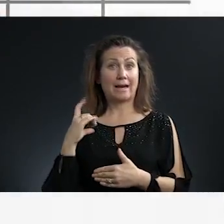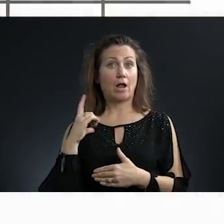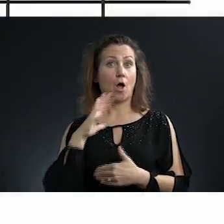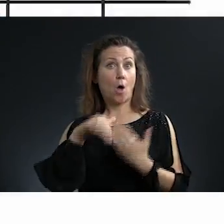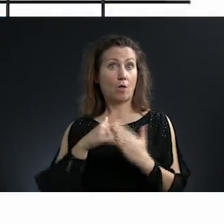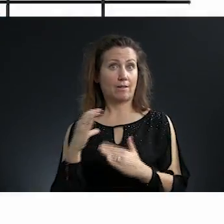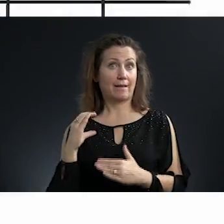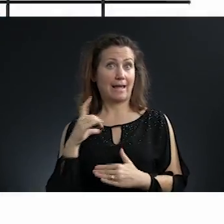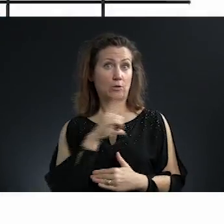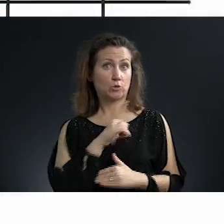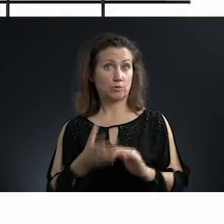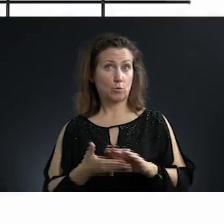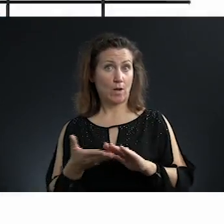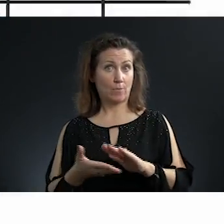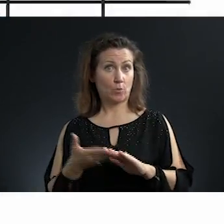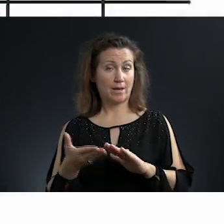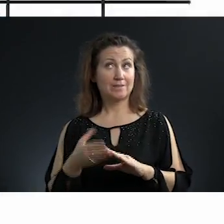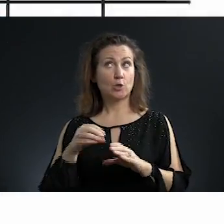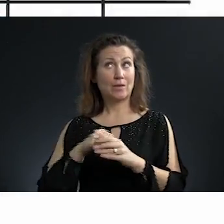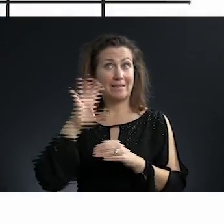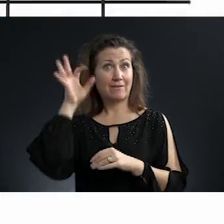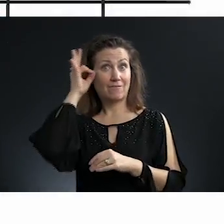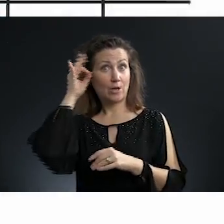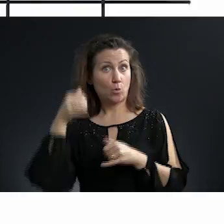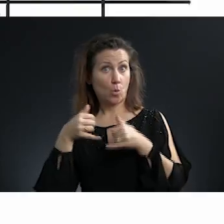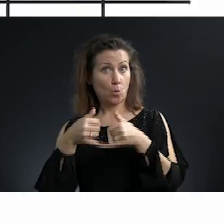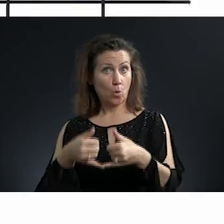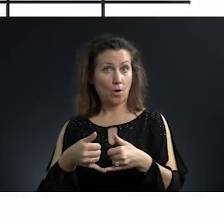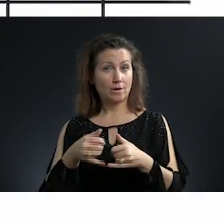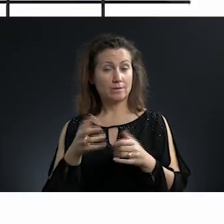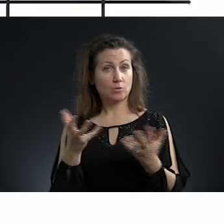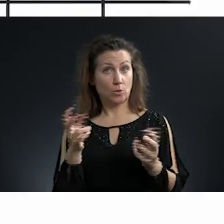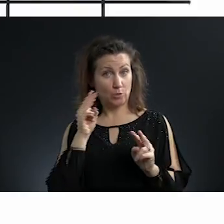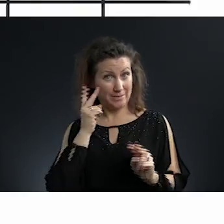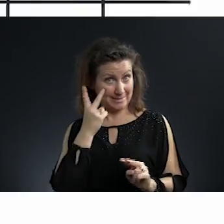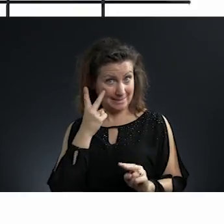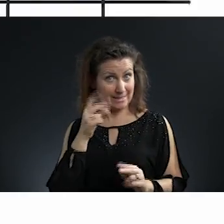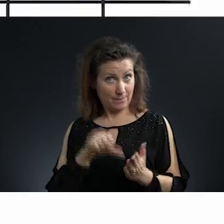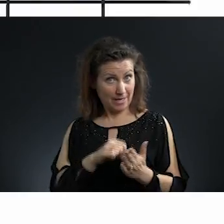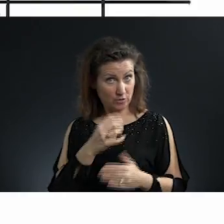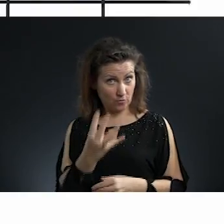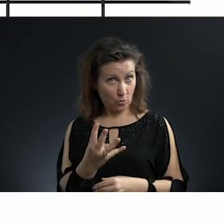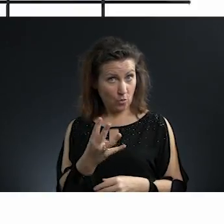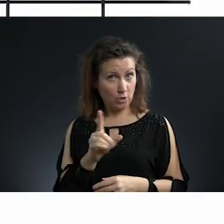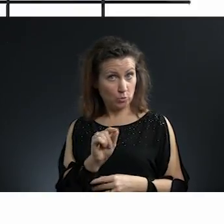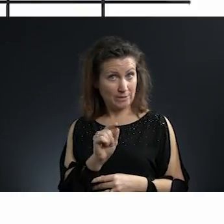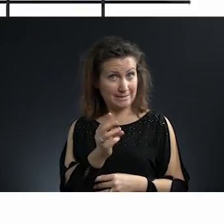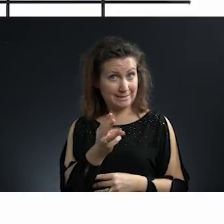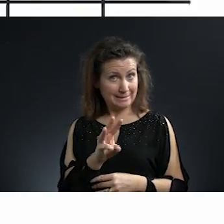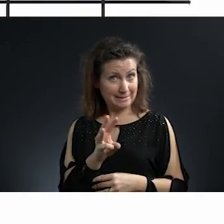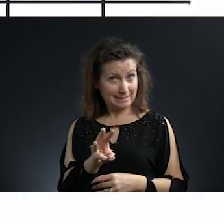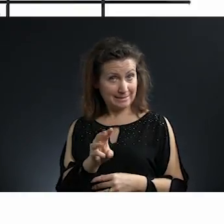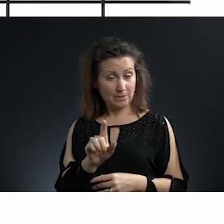so in those federal awards what you're looking on in page 4 is you're going to see the 2016 the